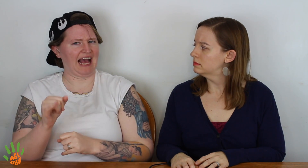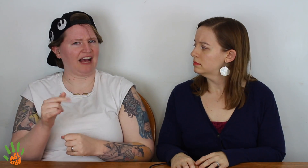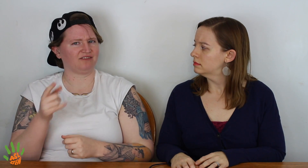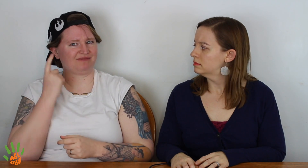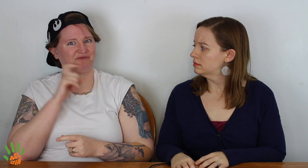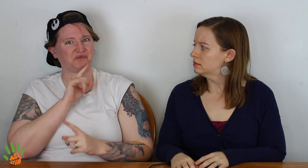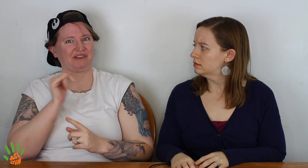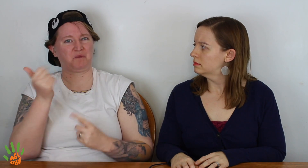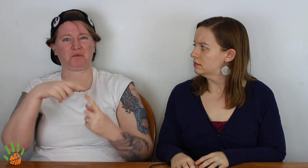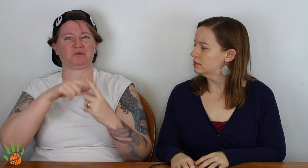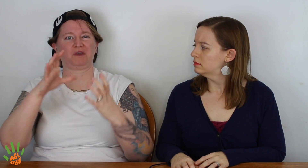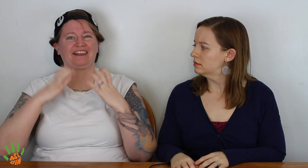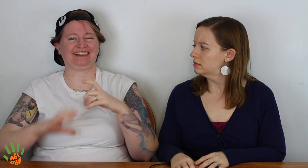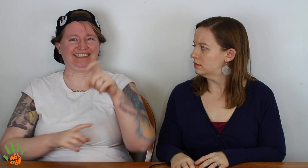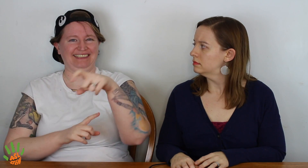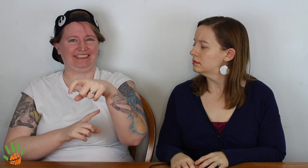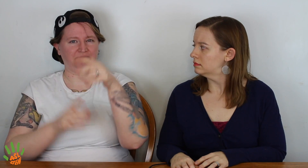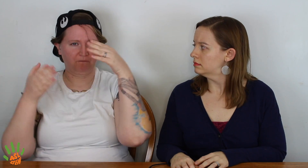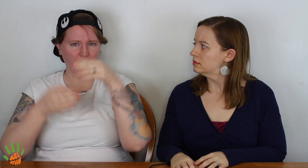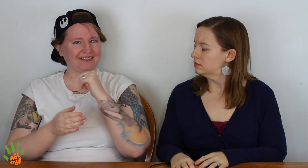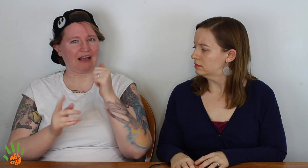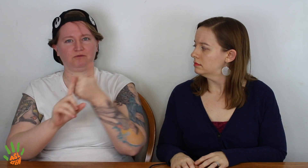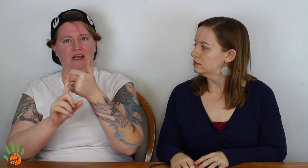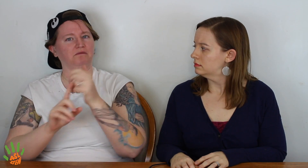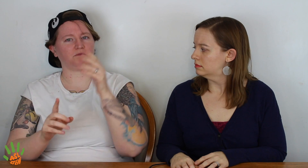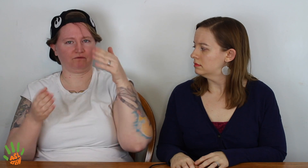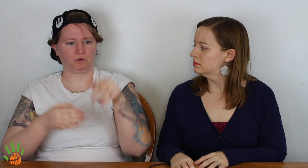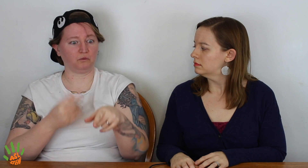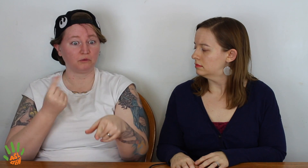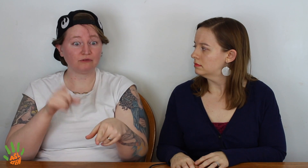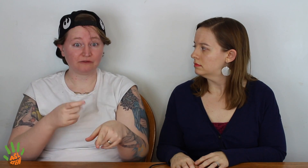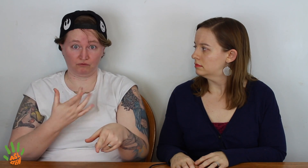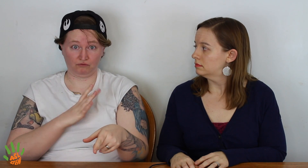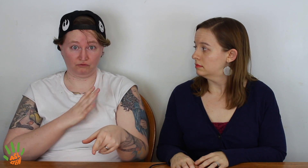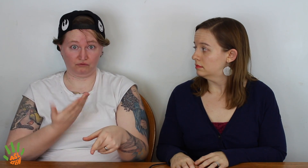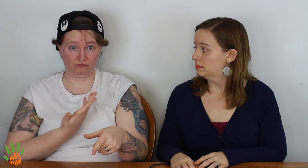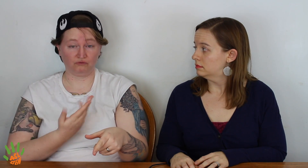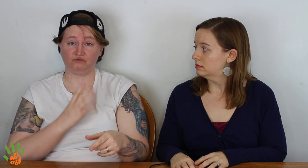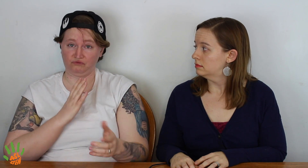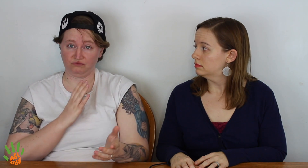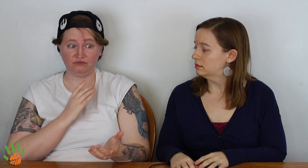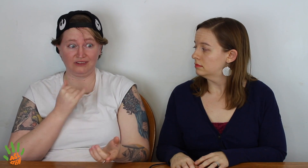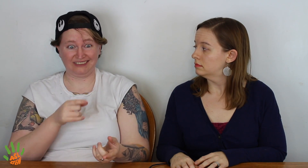go ahead and get a CDI because it's all about the client's needs. Focus on them. So say, "what do you need?"